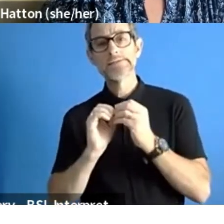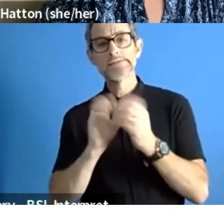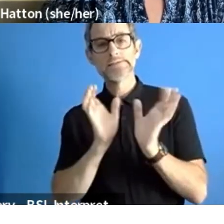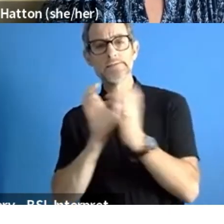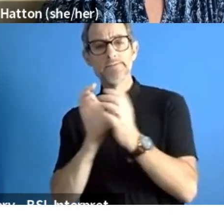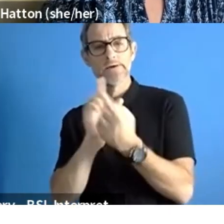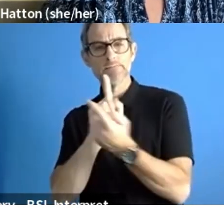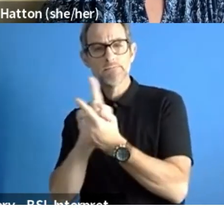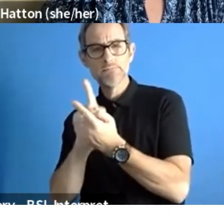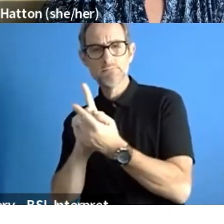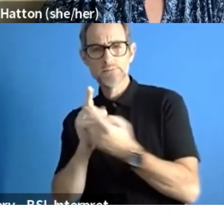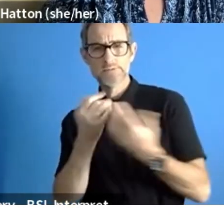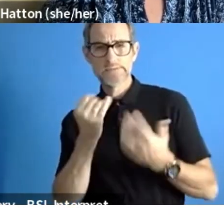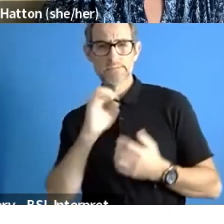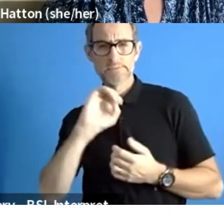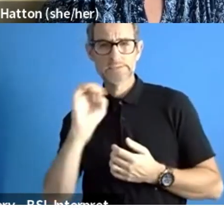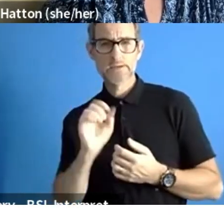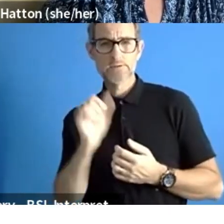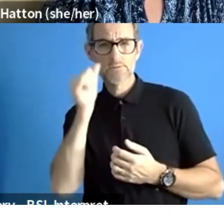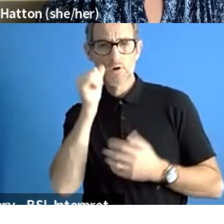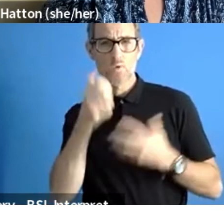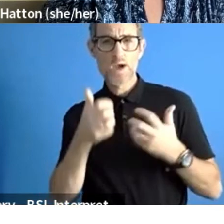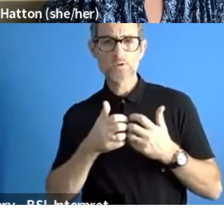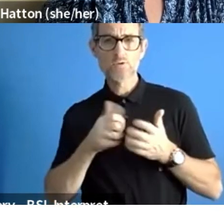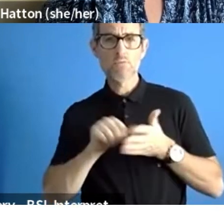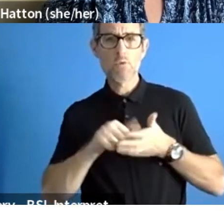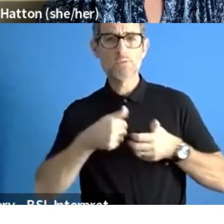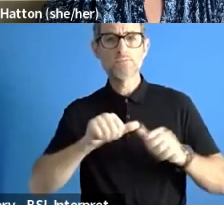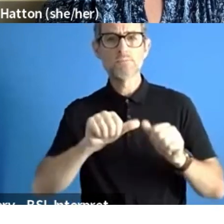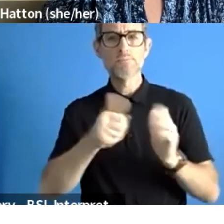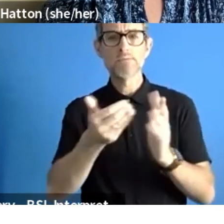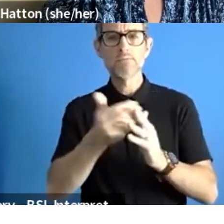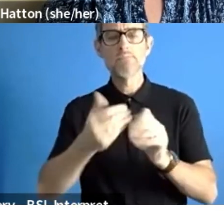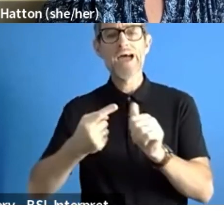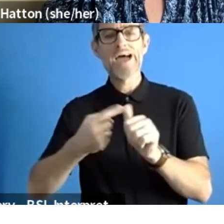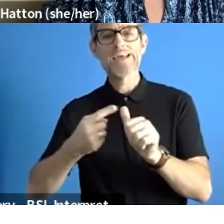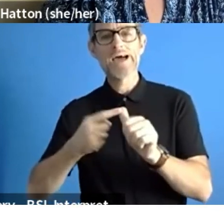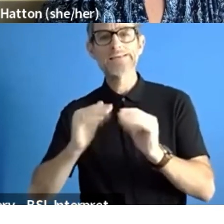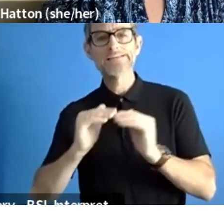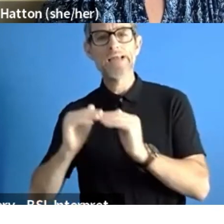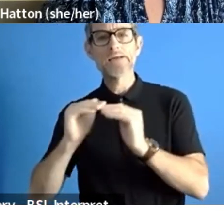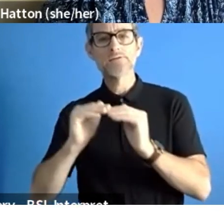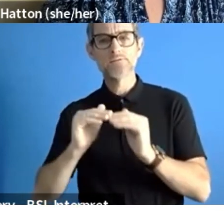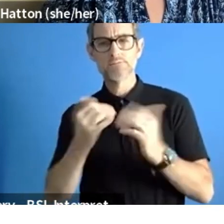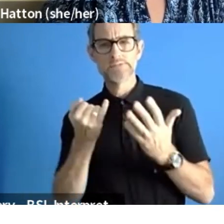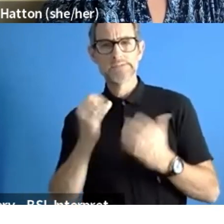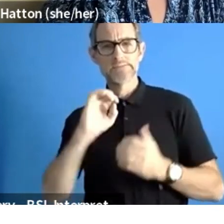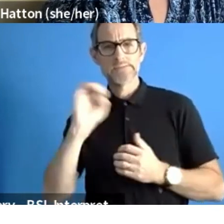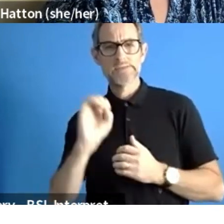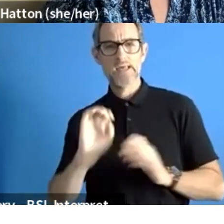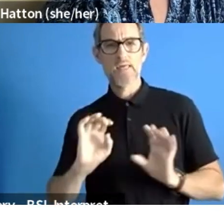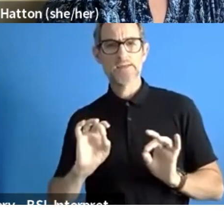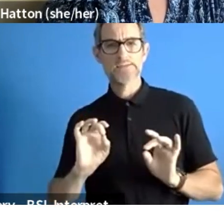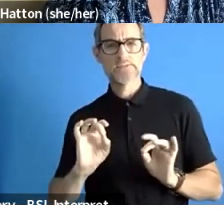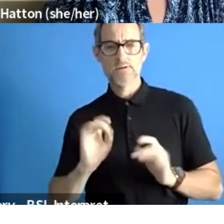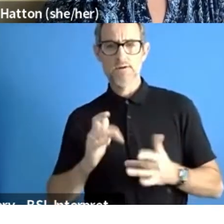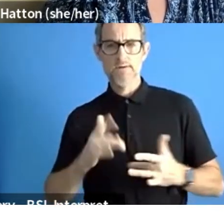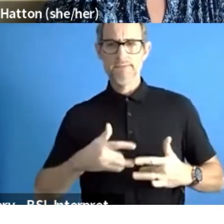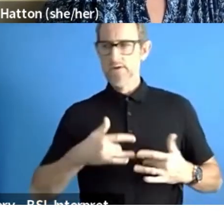to or could develop your solution to AA standard. I really feel in 2022 that